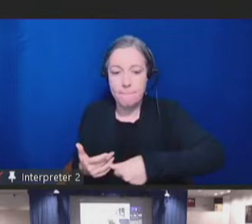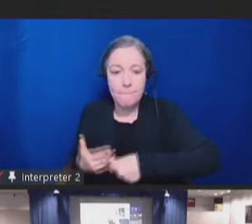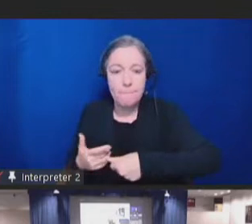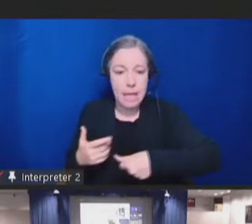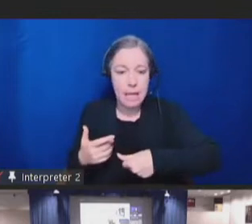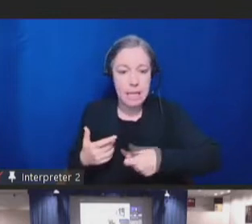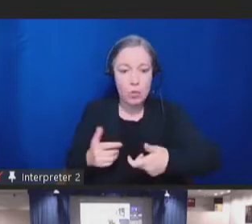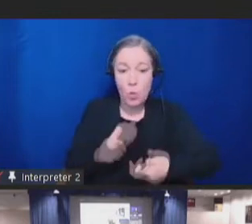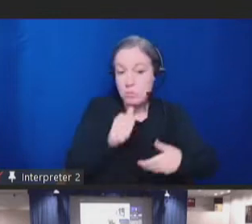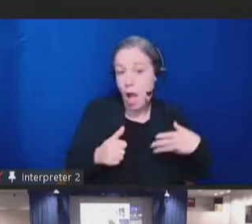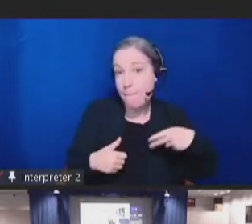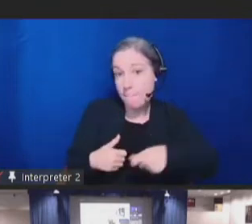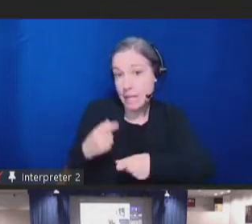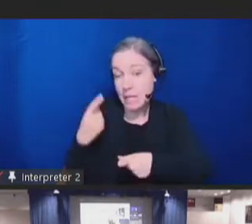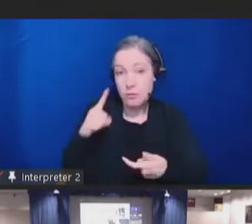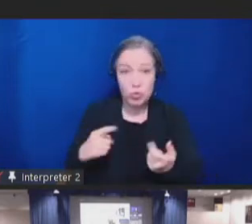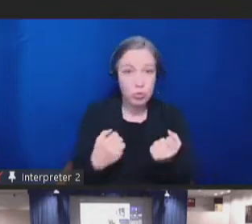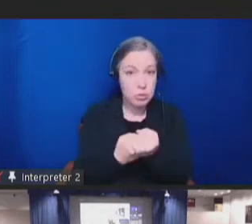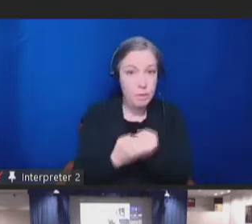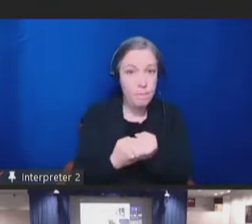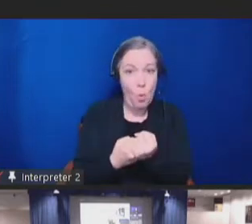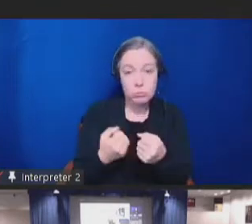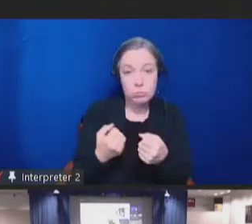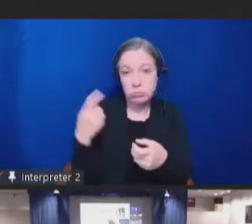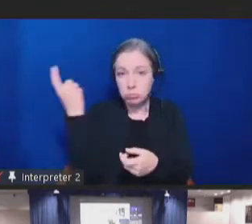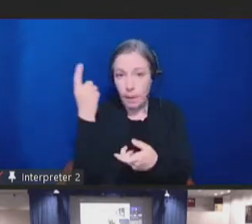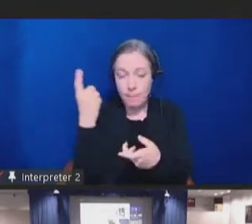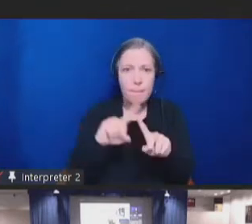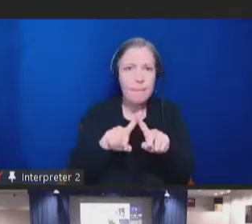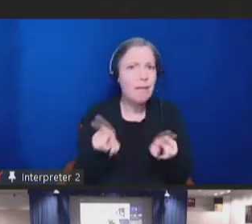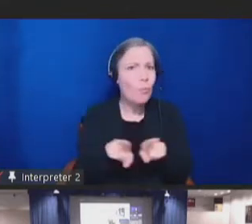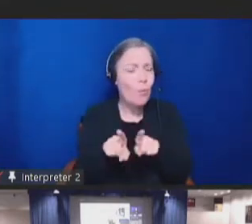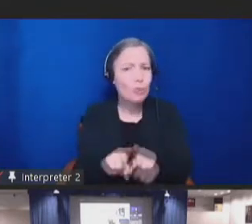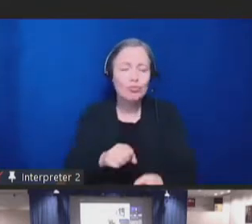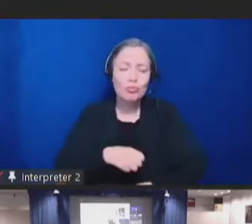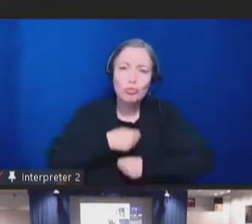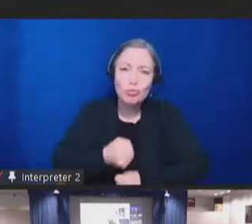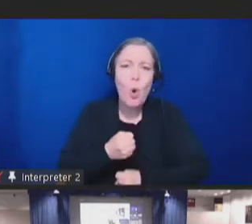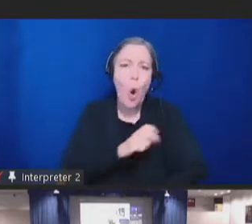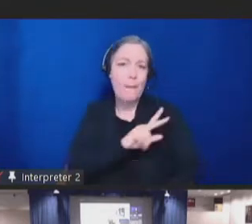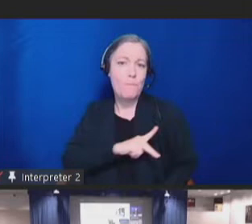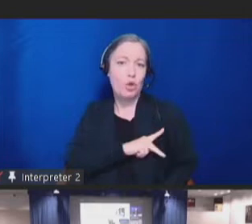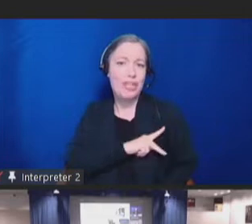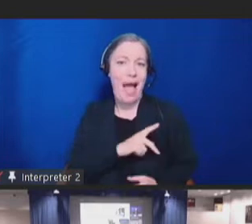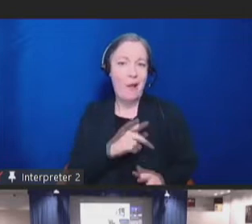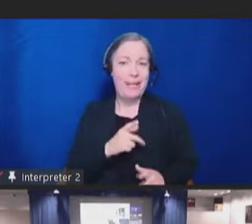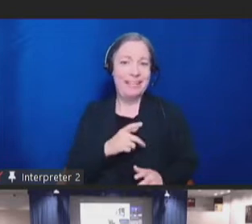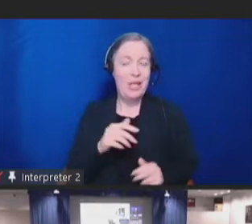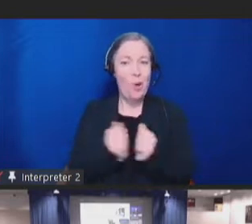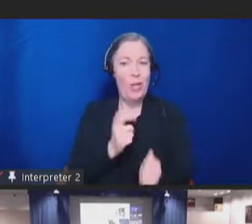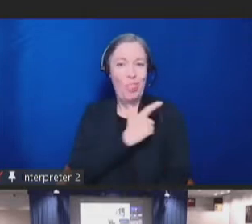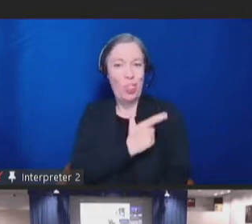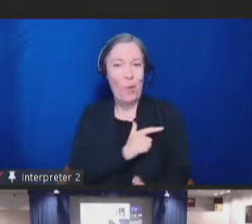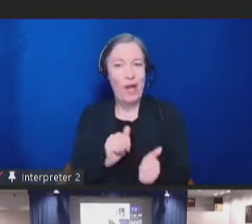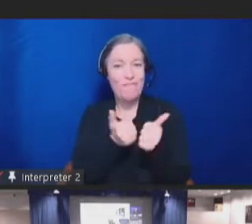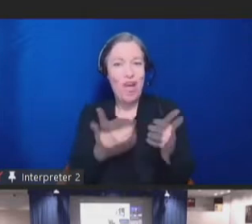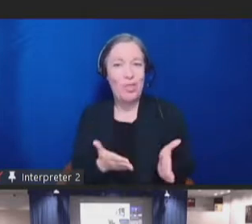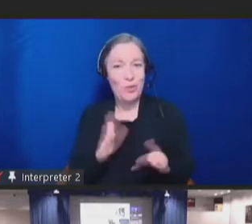It also includes just strong social media personalities with loyal followers. And it also